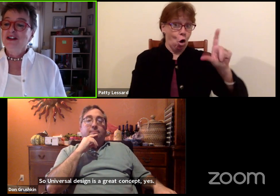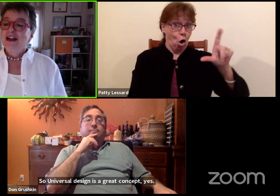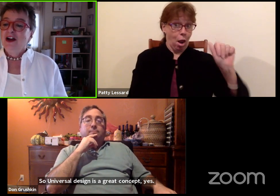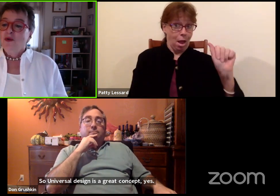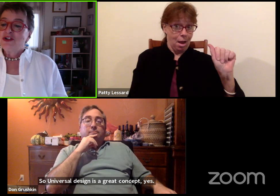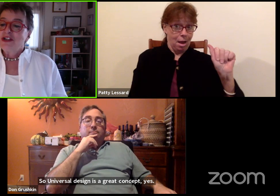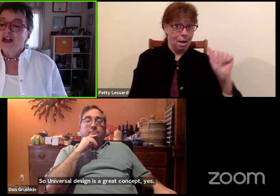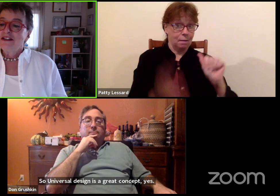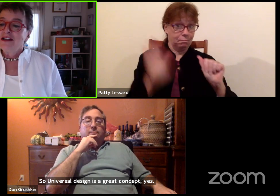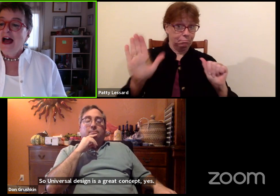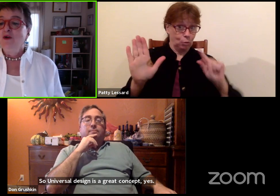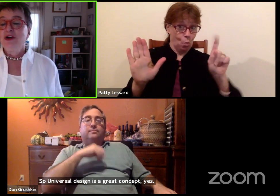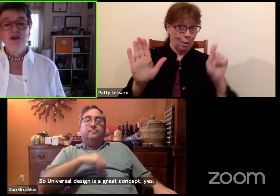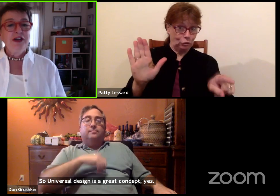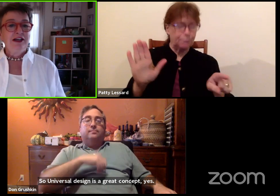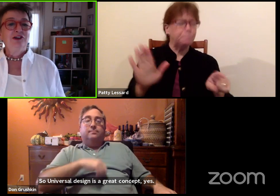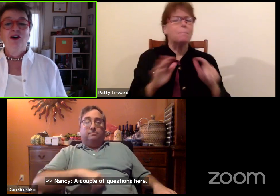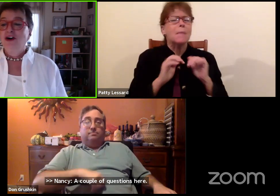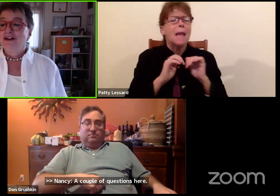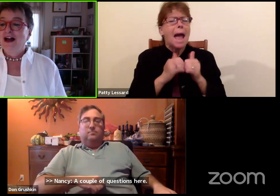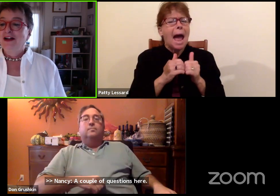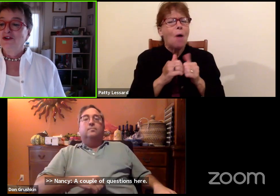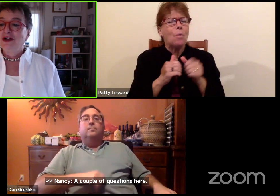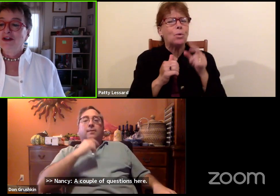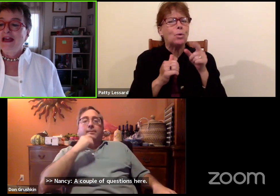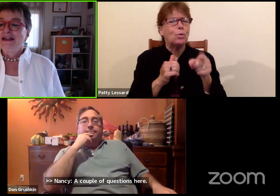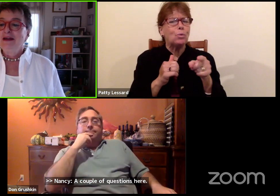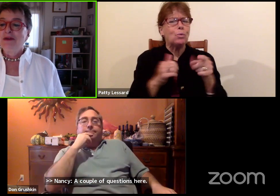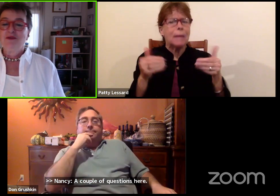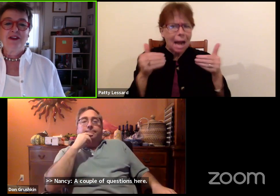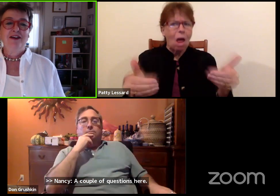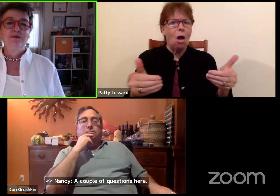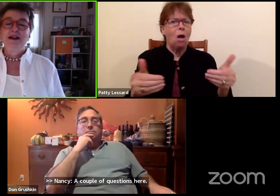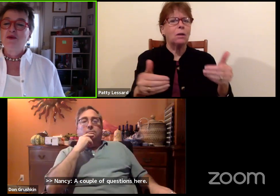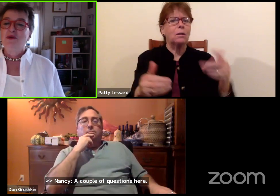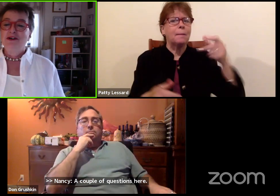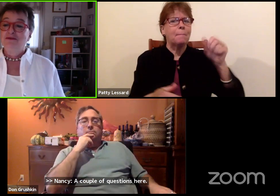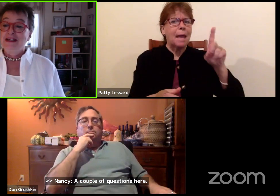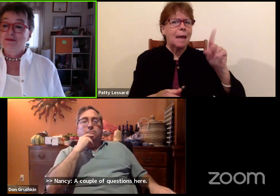So Universal design is a great concept, yes.